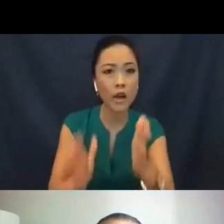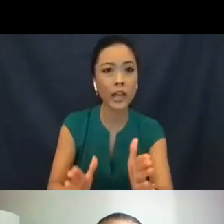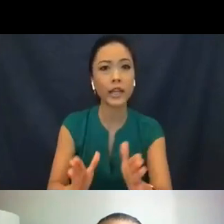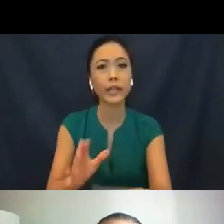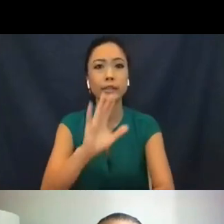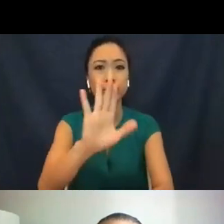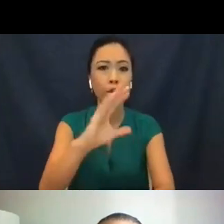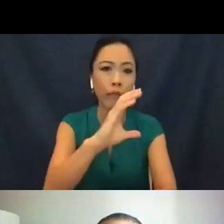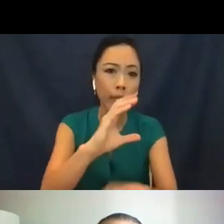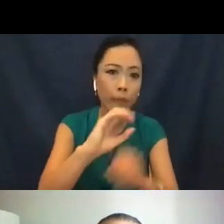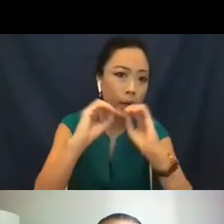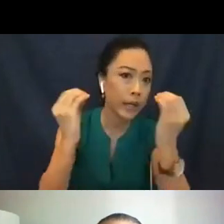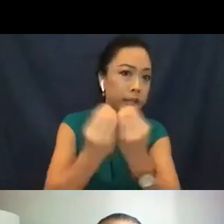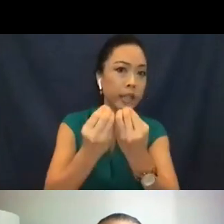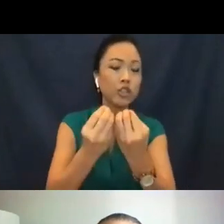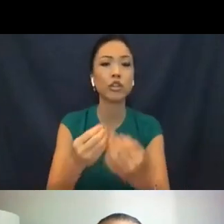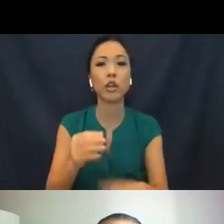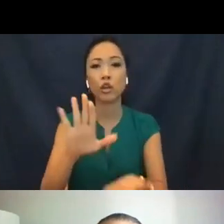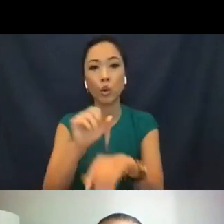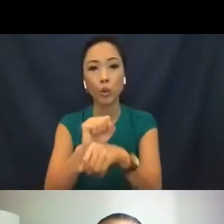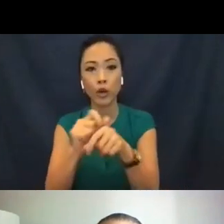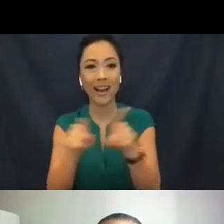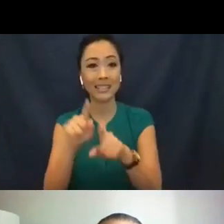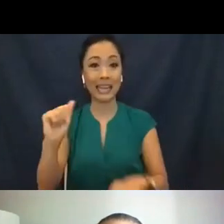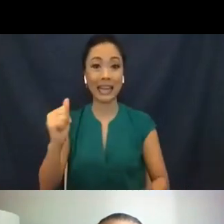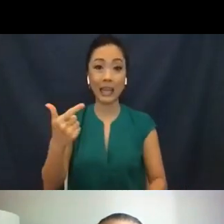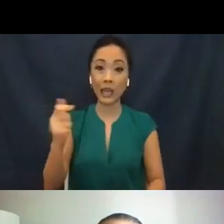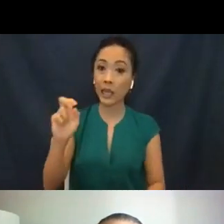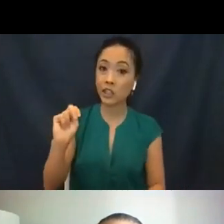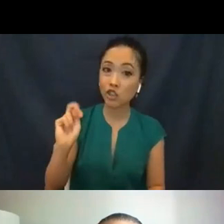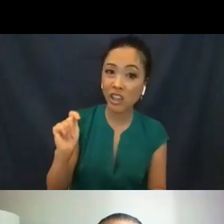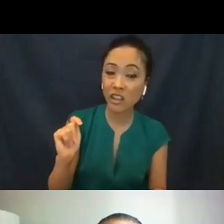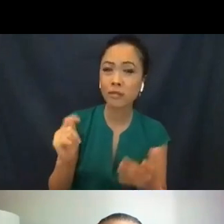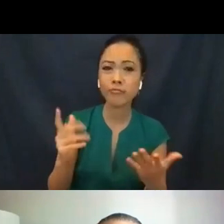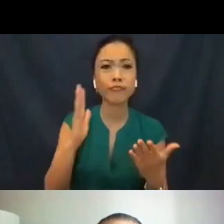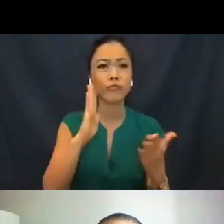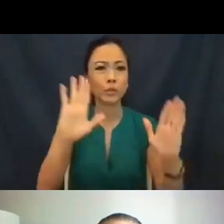do as an agent, so I think it would be great to hear from each of your perspectives what